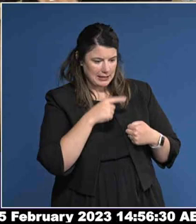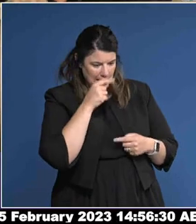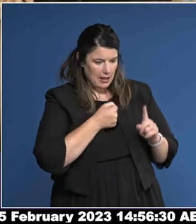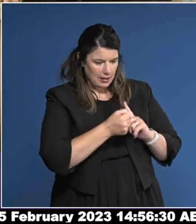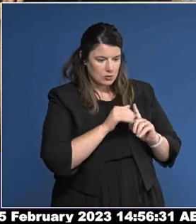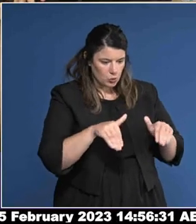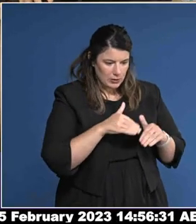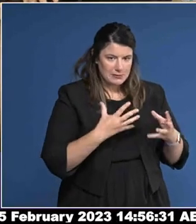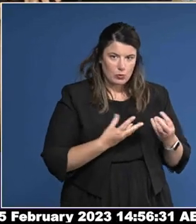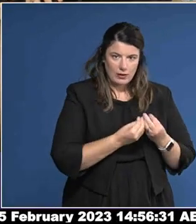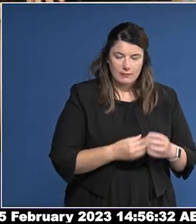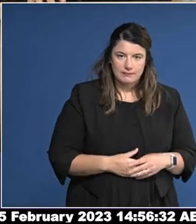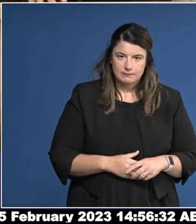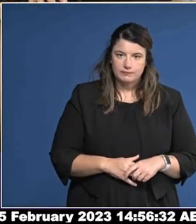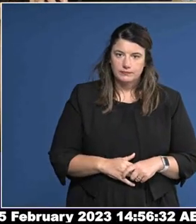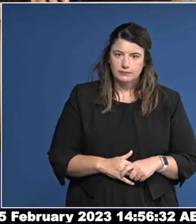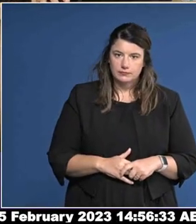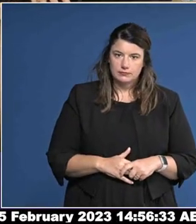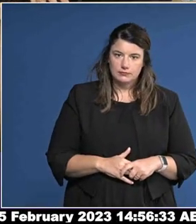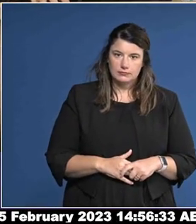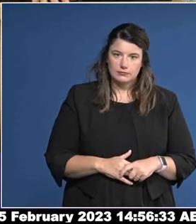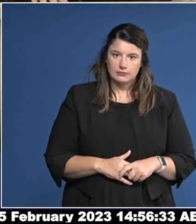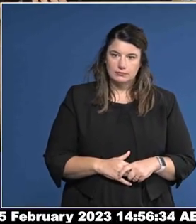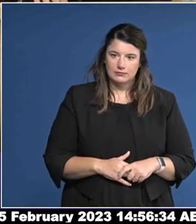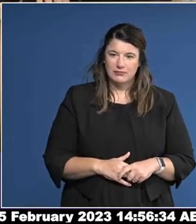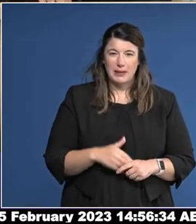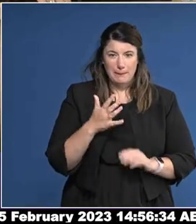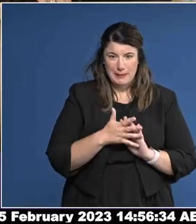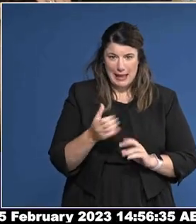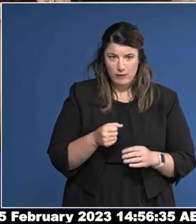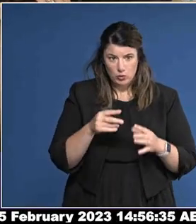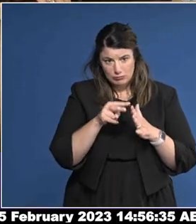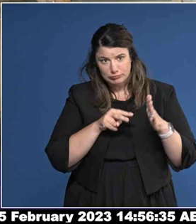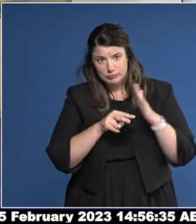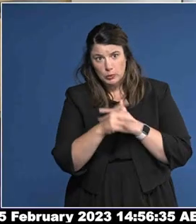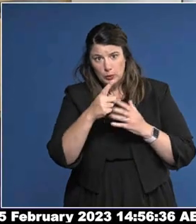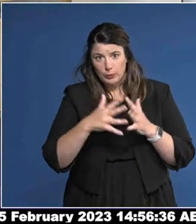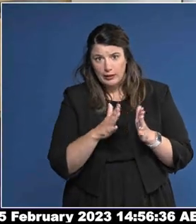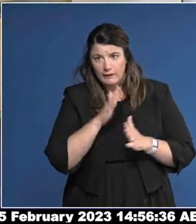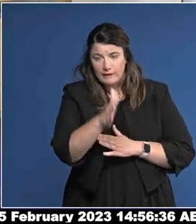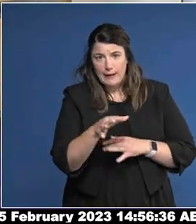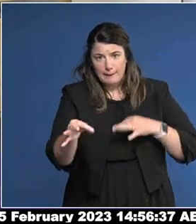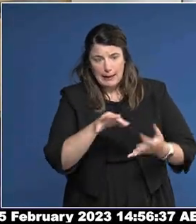That doesn't lend itself to much spontaneity in life, is before you say, "It's